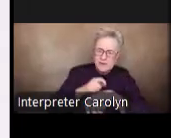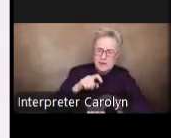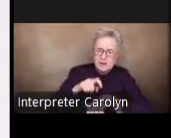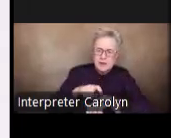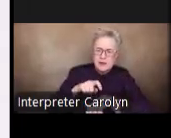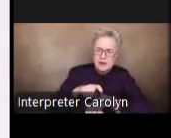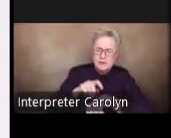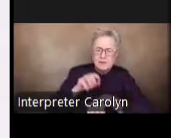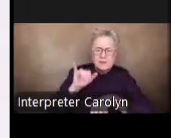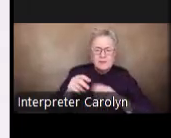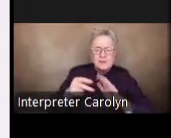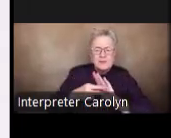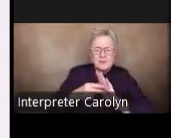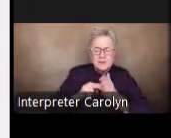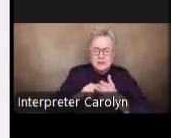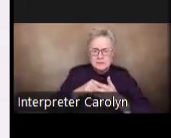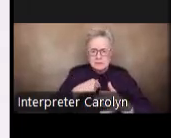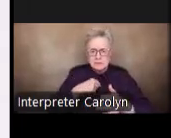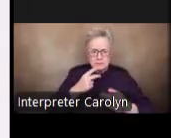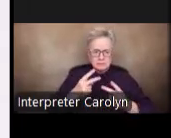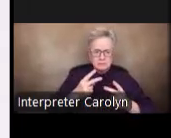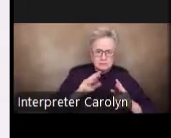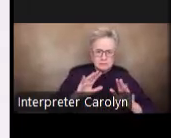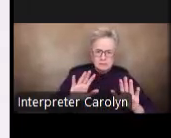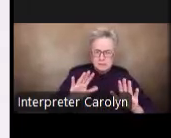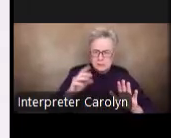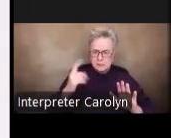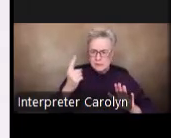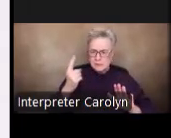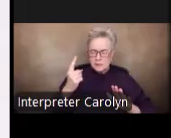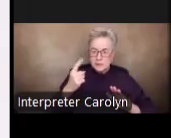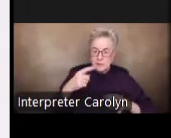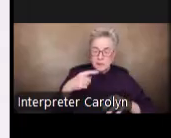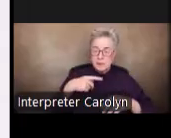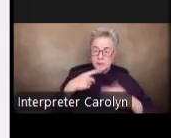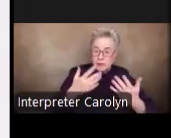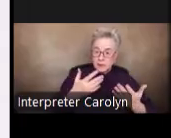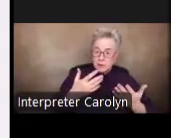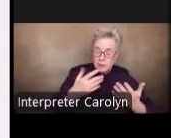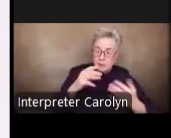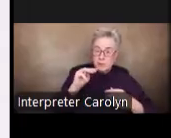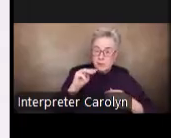suggests some motor planning difficulties, whether it's oral motor or manual motor. So